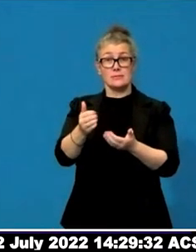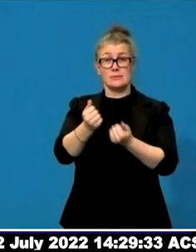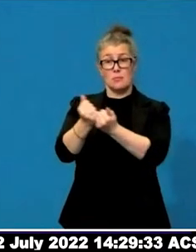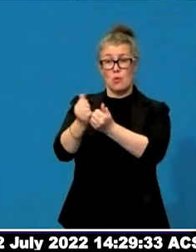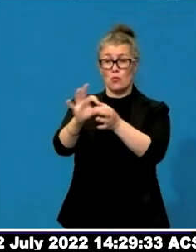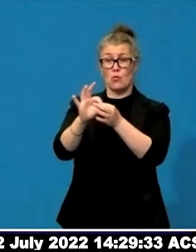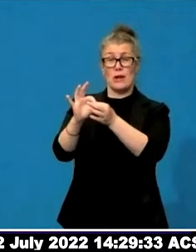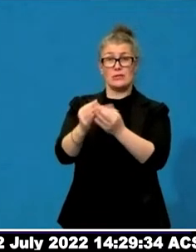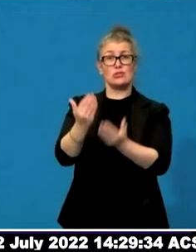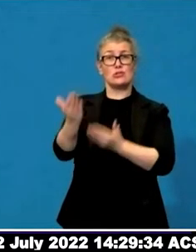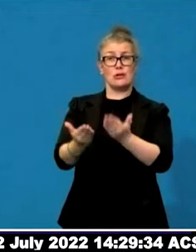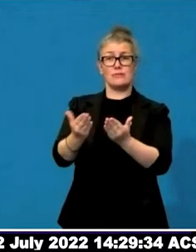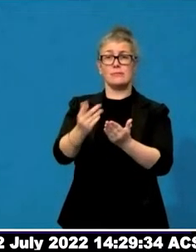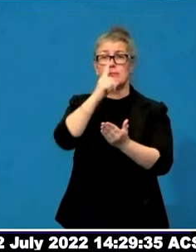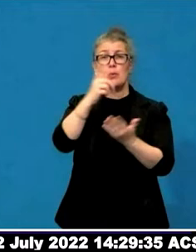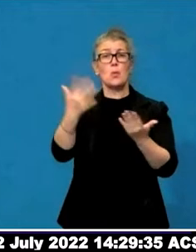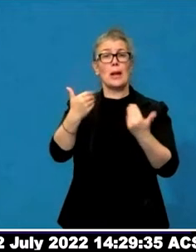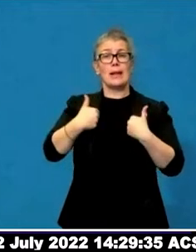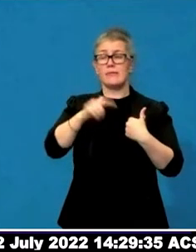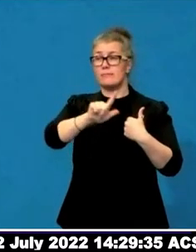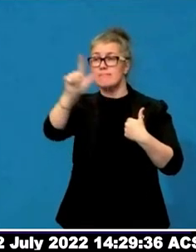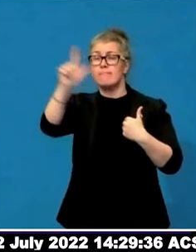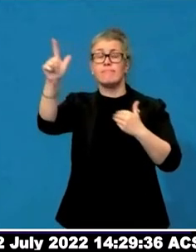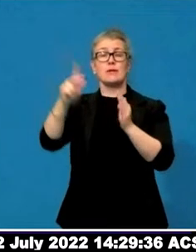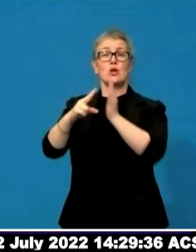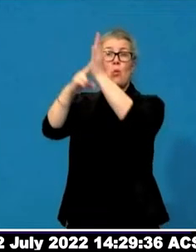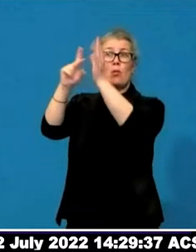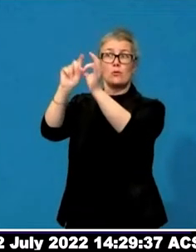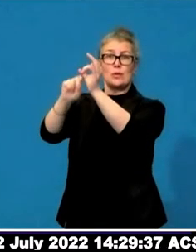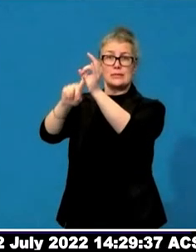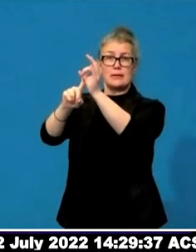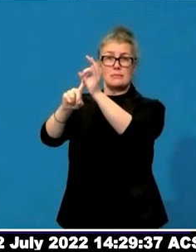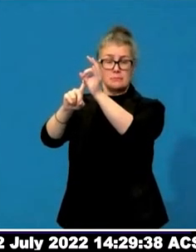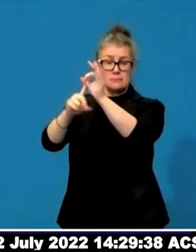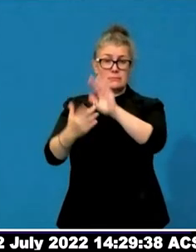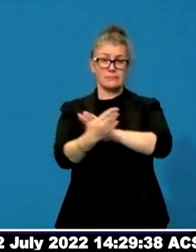for people in remote communities in Far North Queensland under the NDIS? Correct.